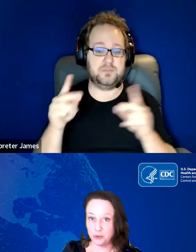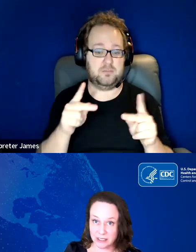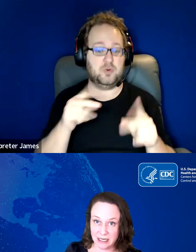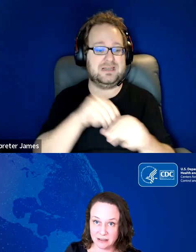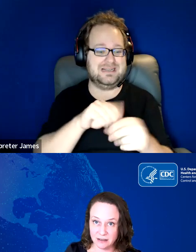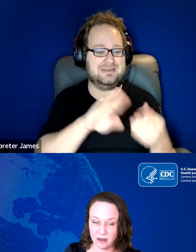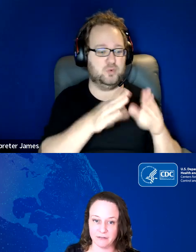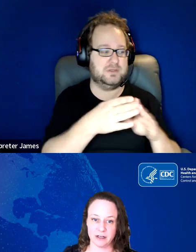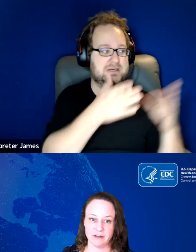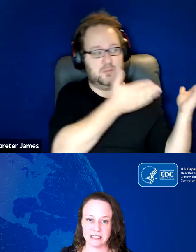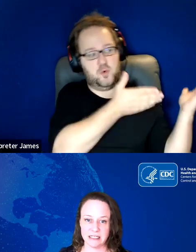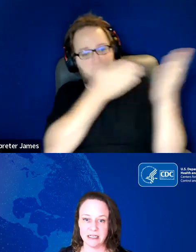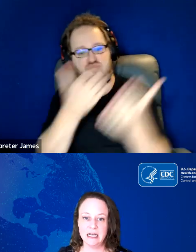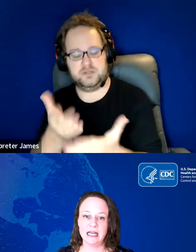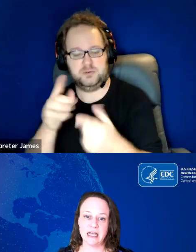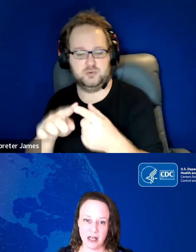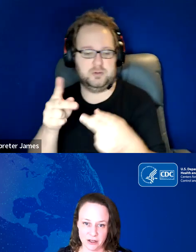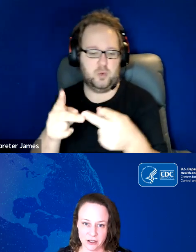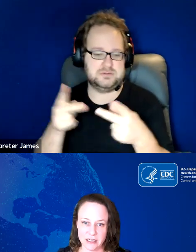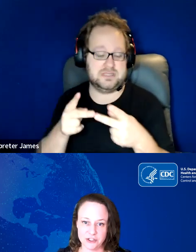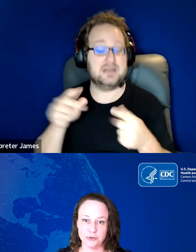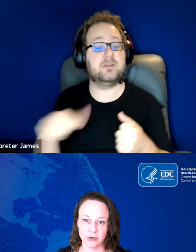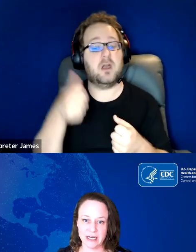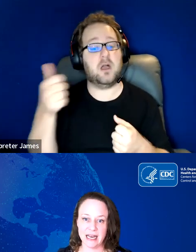to a site. Offering vaccine. And the other is to bring a